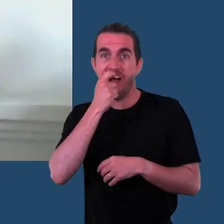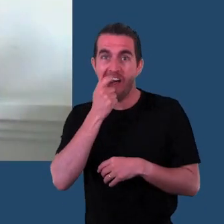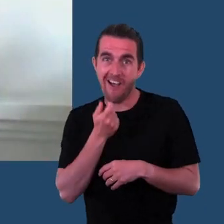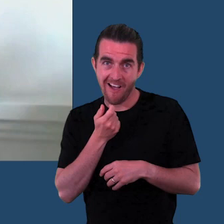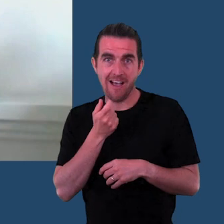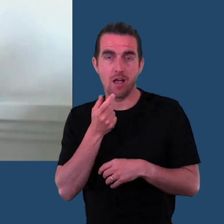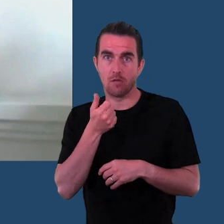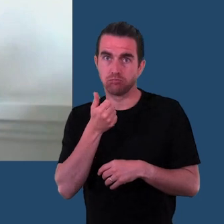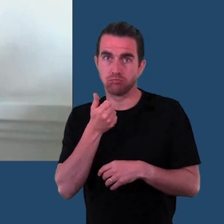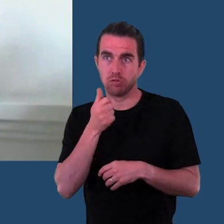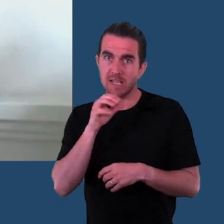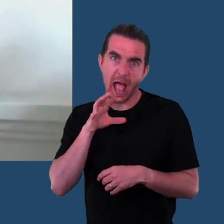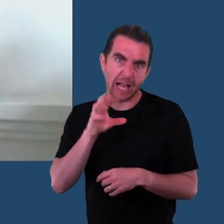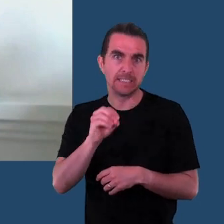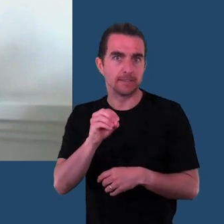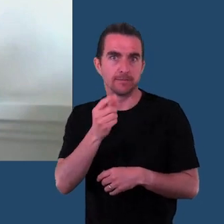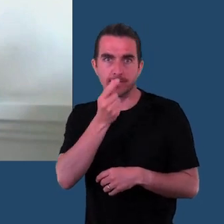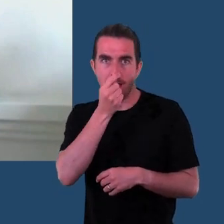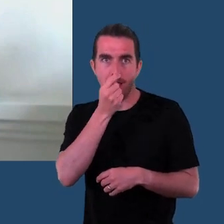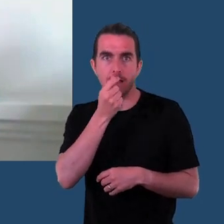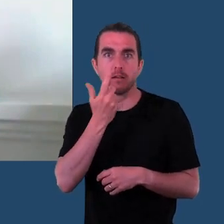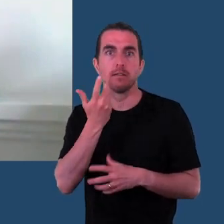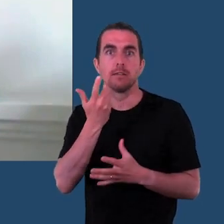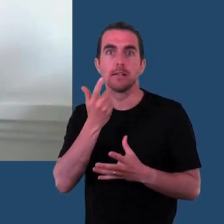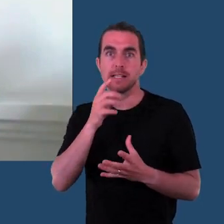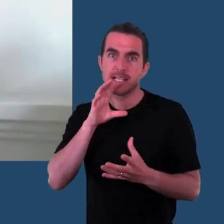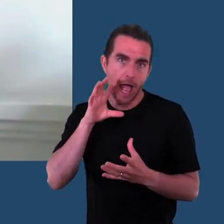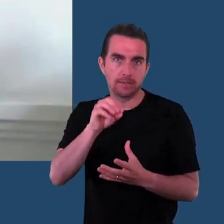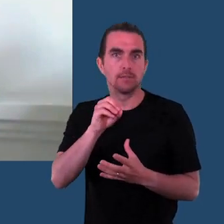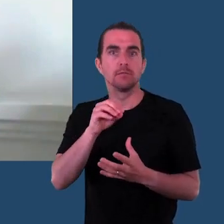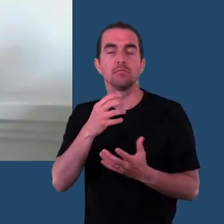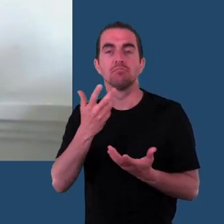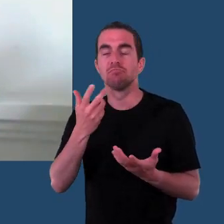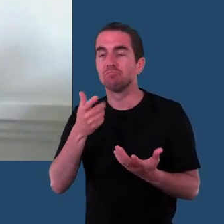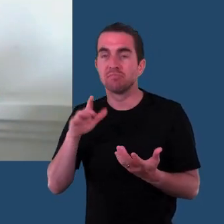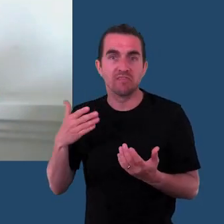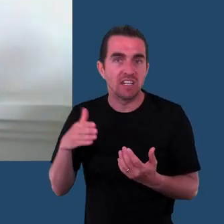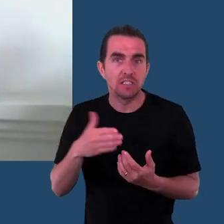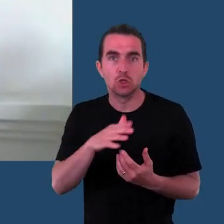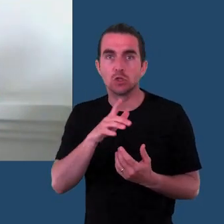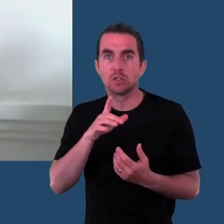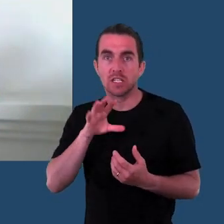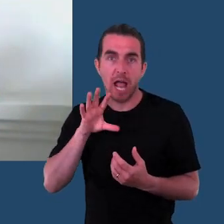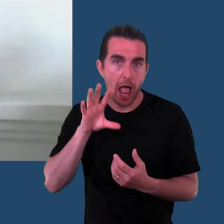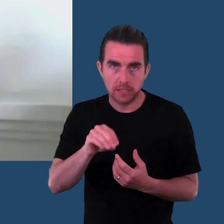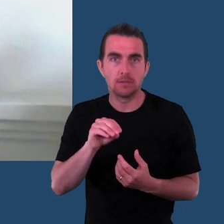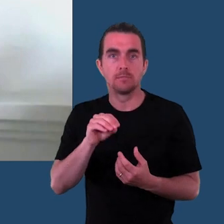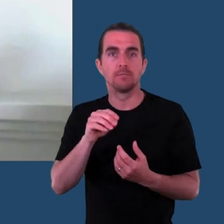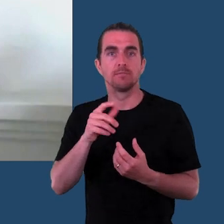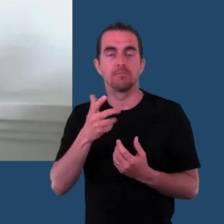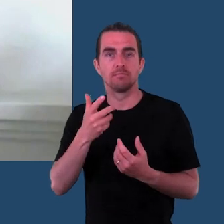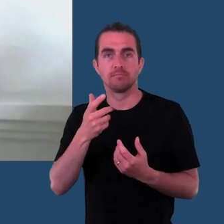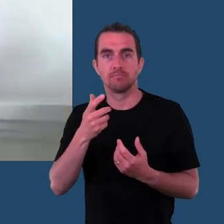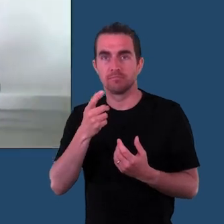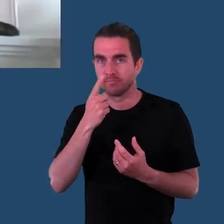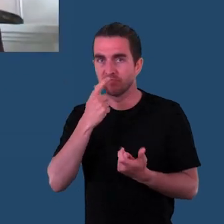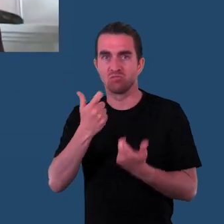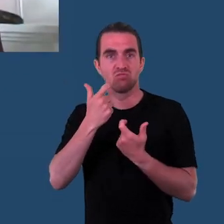which are probably very good for snapping and holding onto slippery prey like fish. So, it's probably eating the same sorts